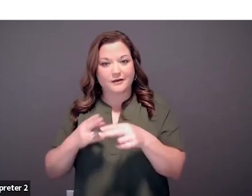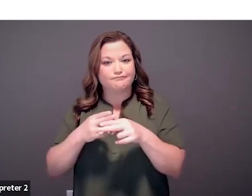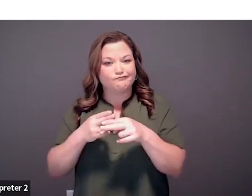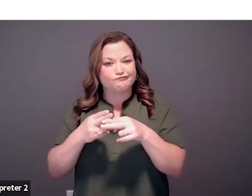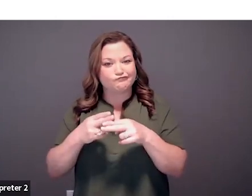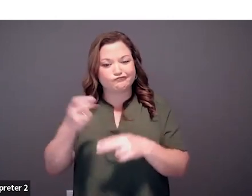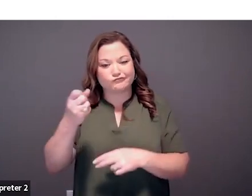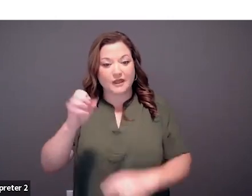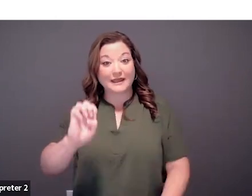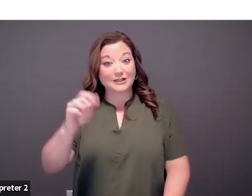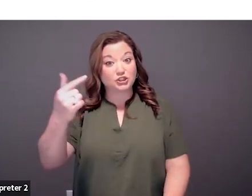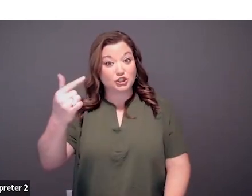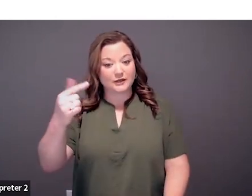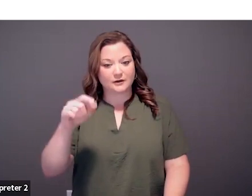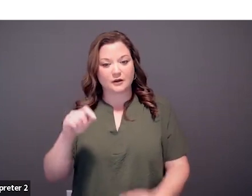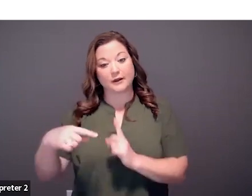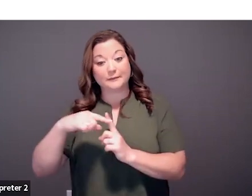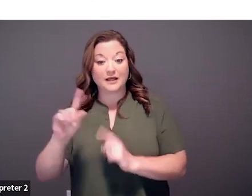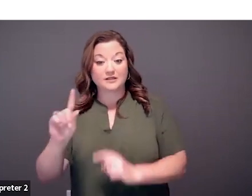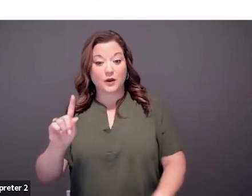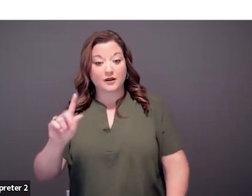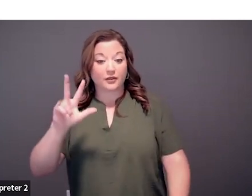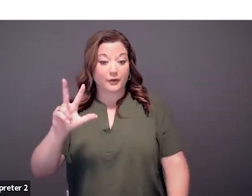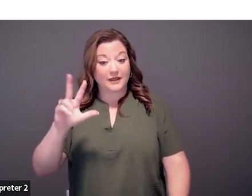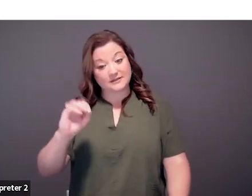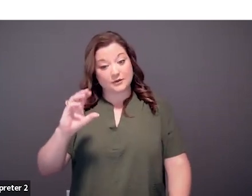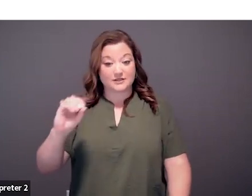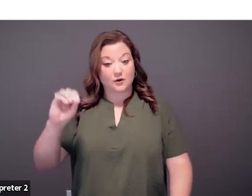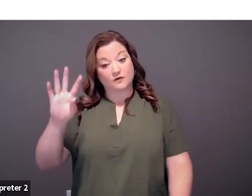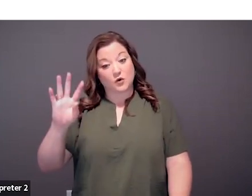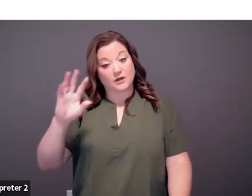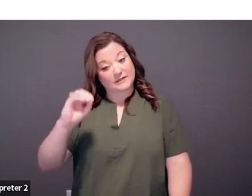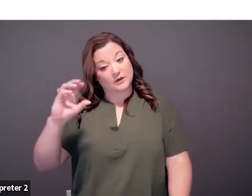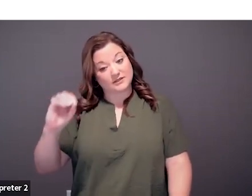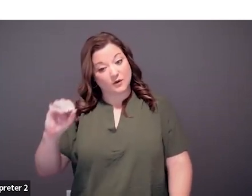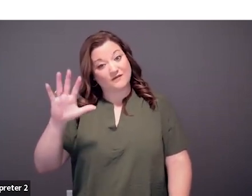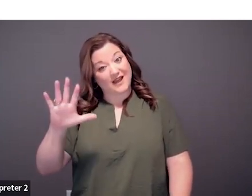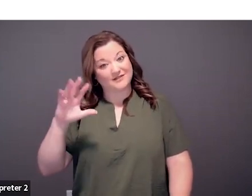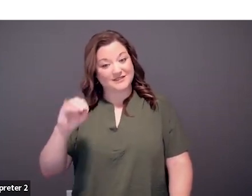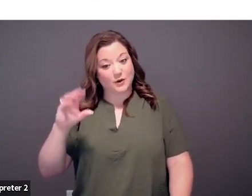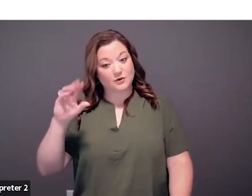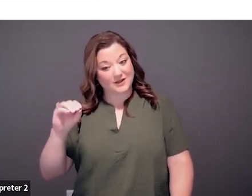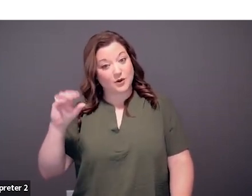EG +13004005000.